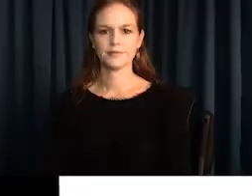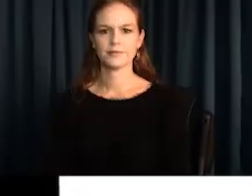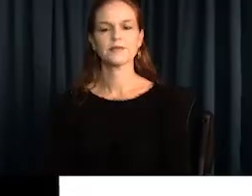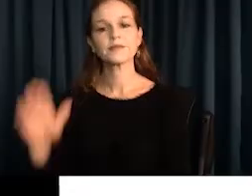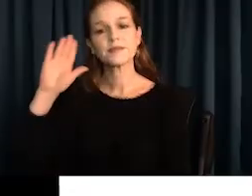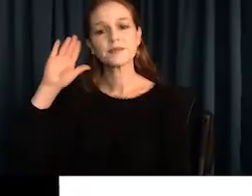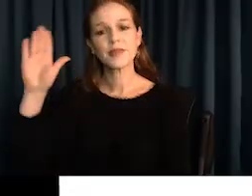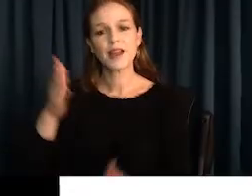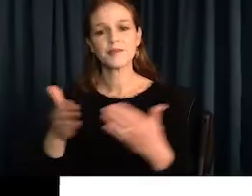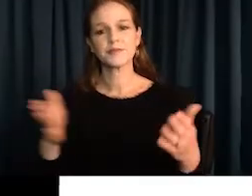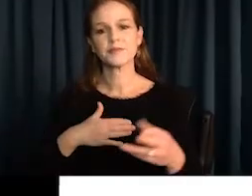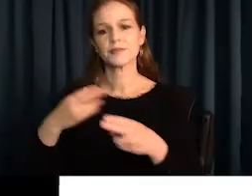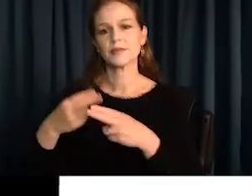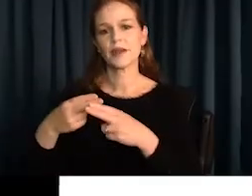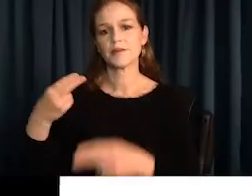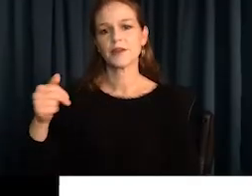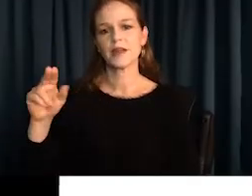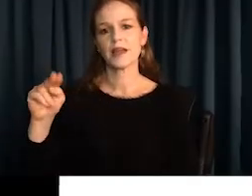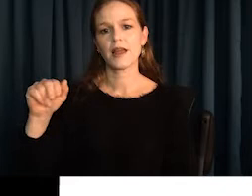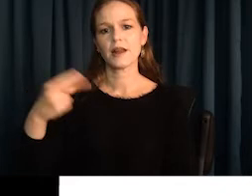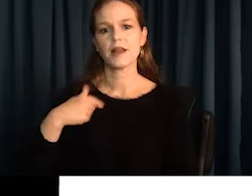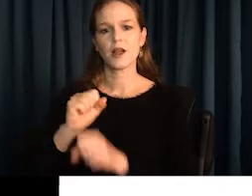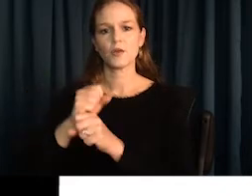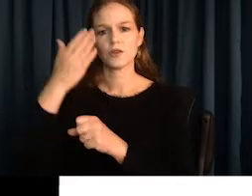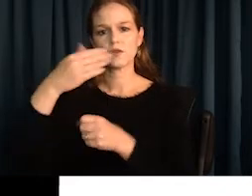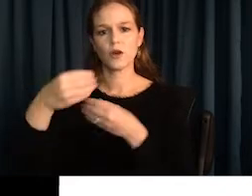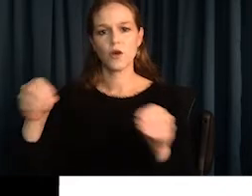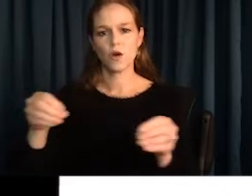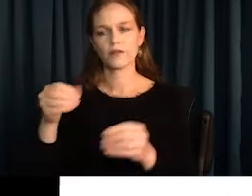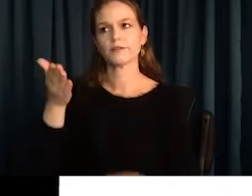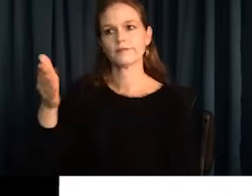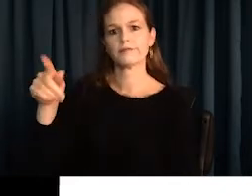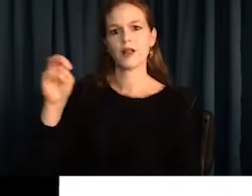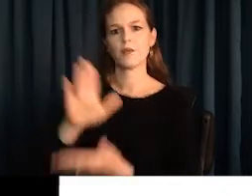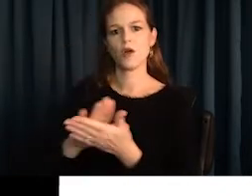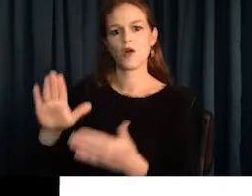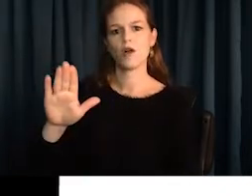Hi everyone, my name is Hannah and I work in the front office of the DRC at Palomar College.